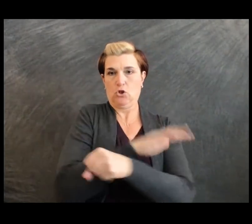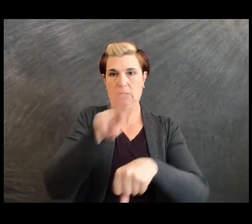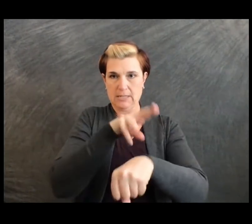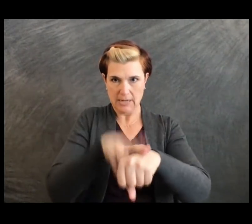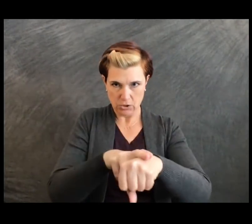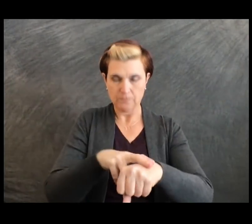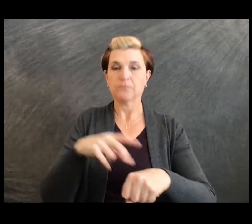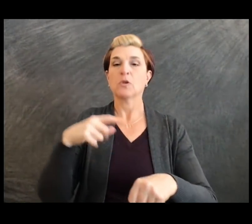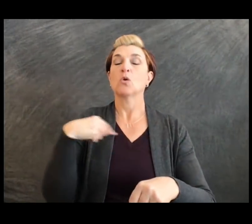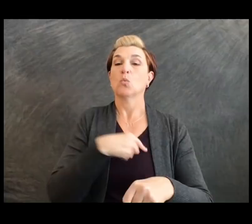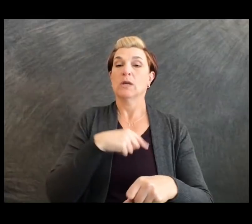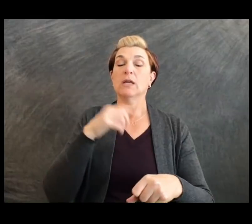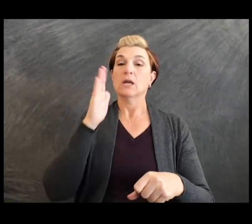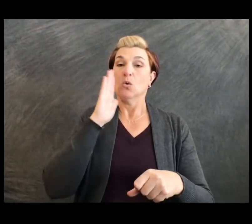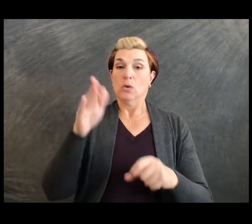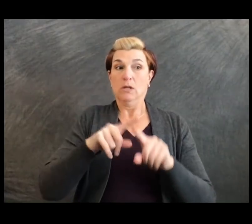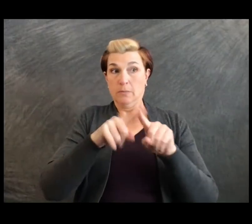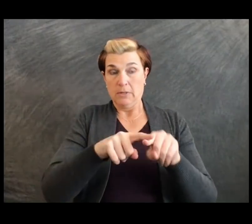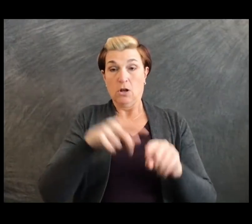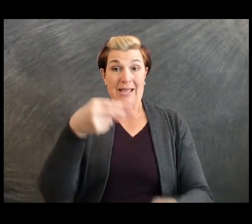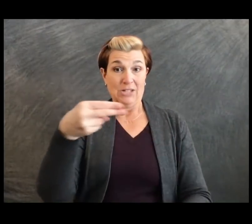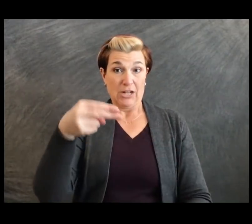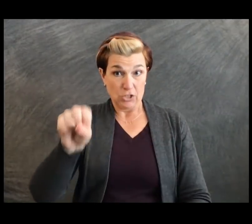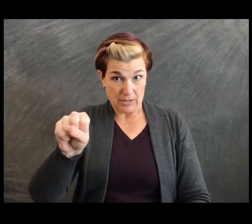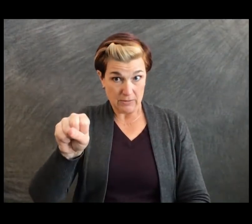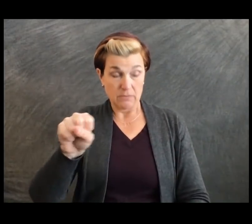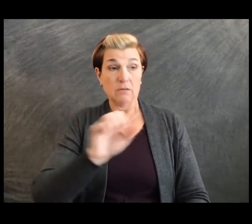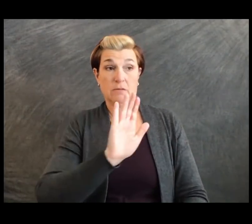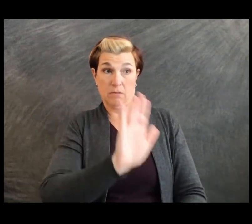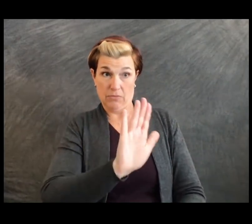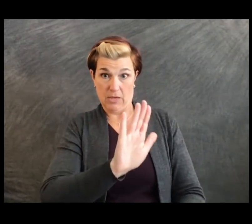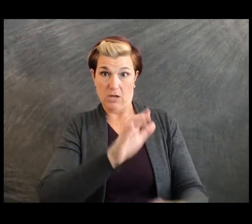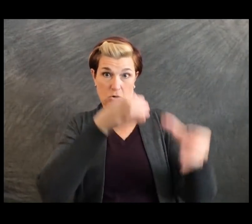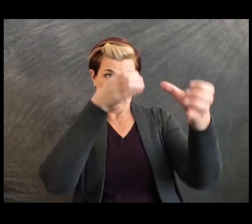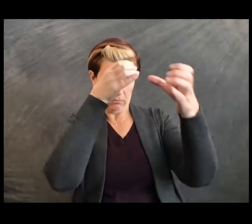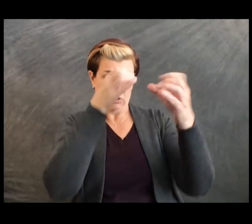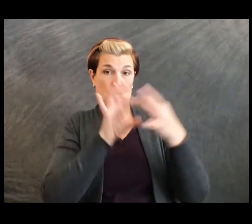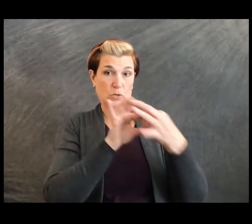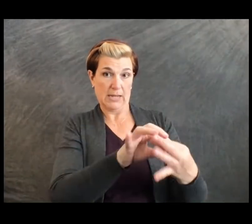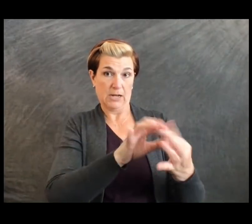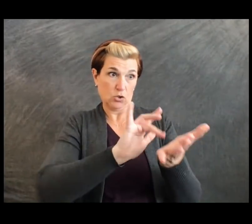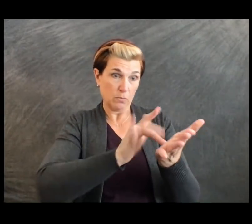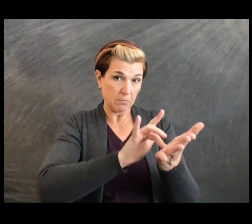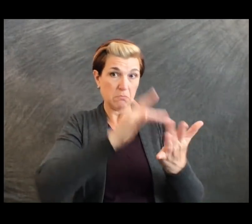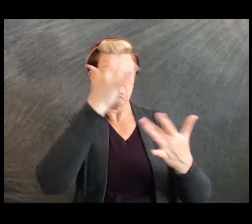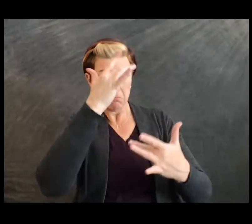expert matter expertise on health and pursuant to the nationwide emergency